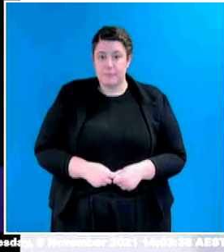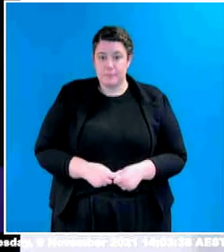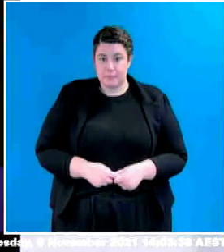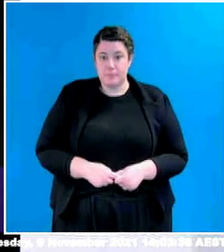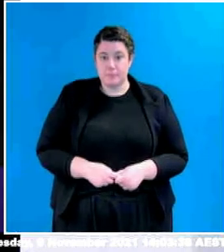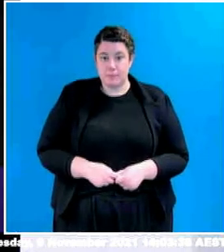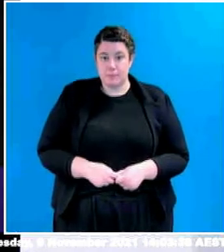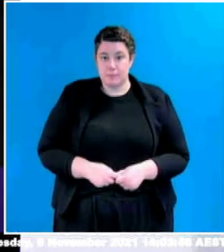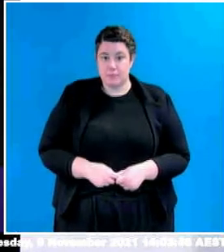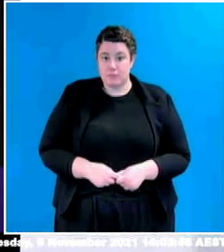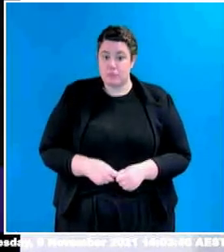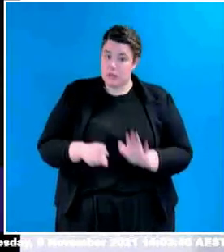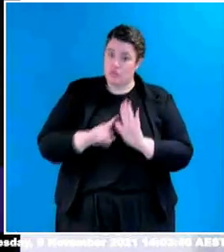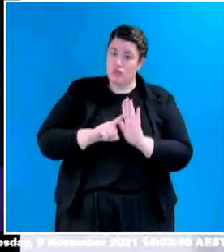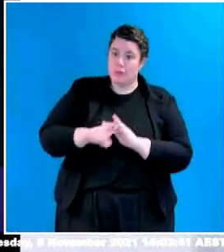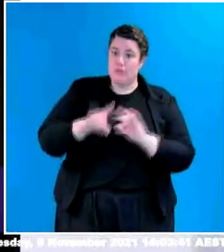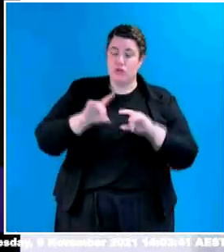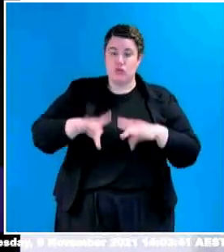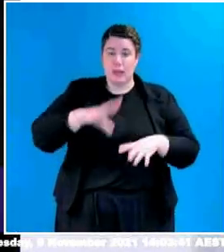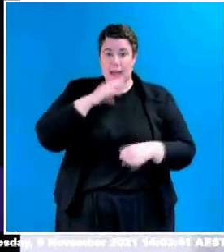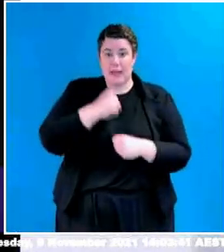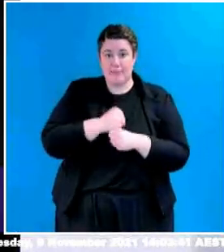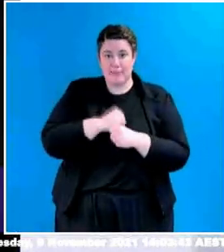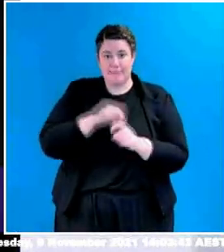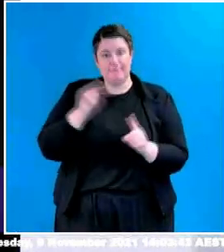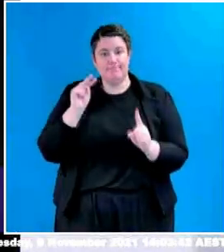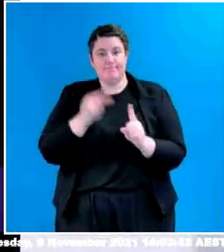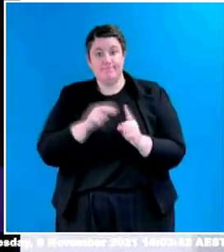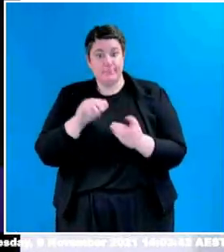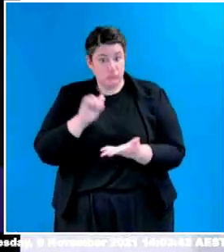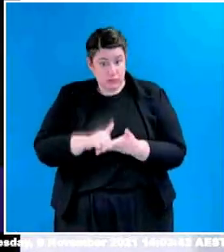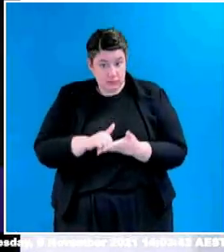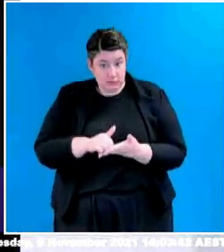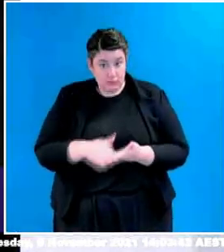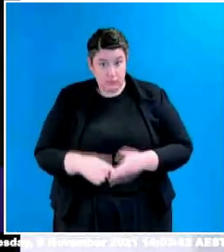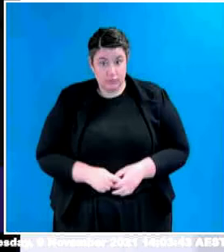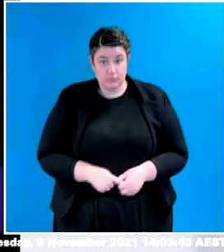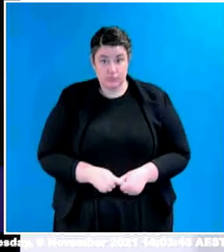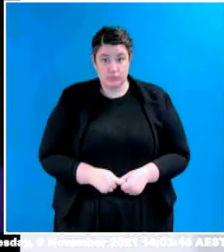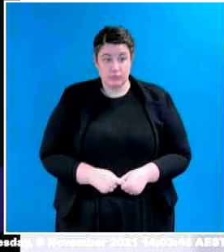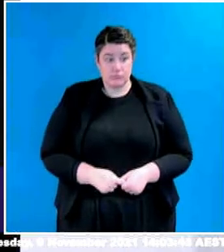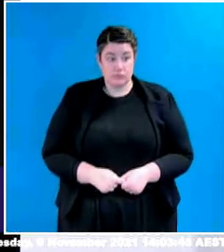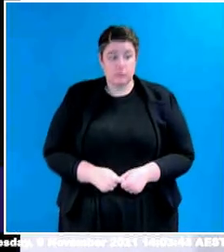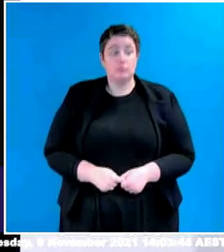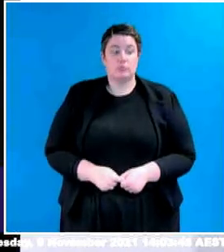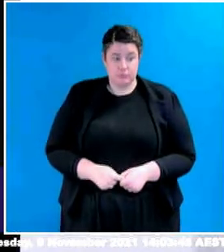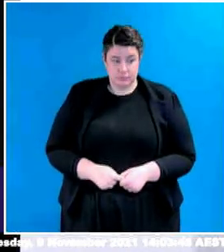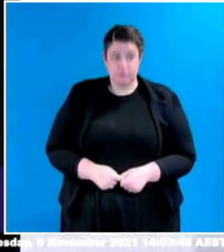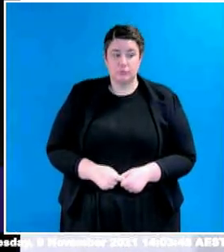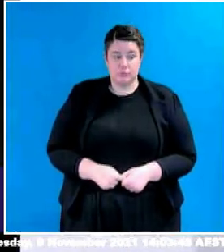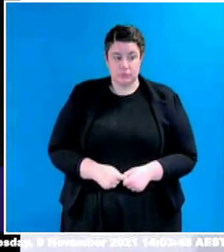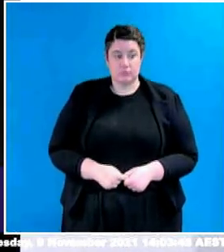And they represent the Australian Government's position, is that right? Yes.